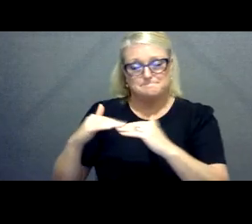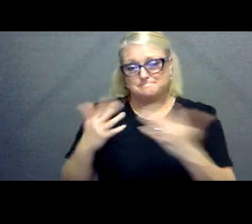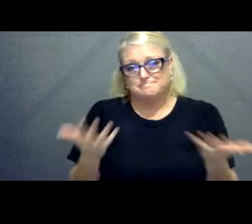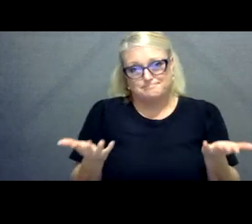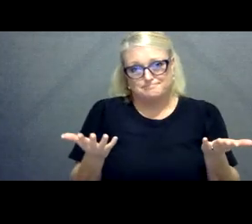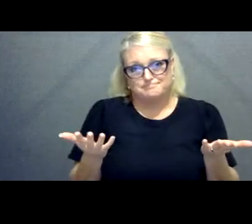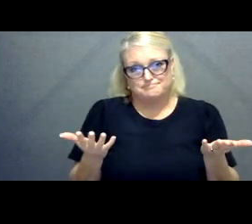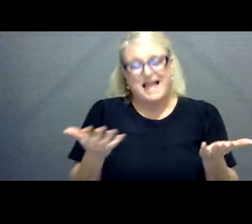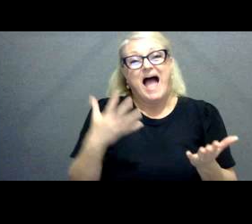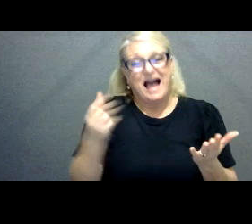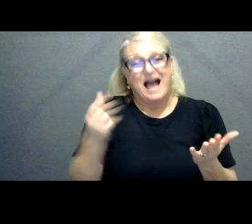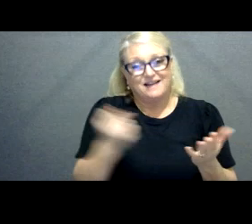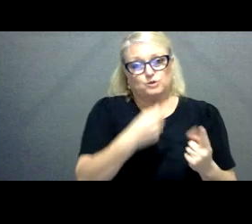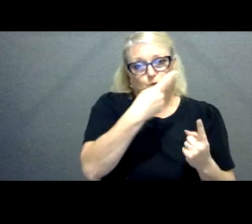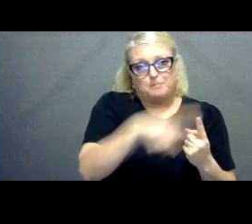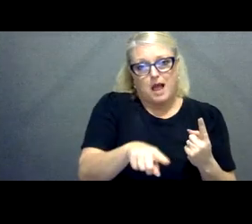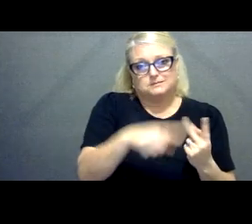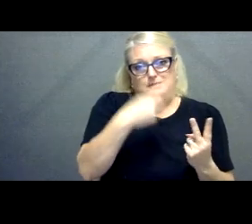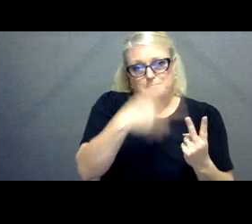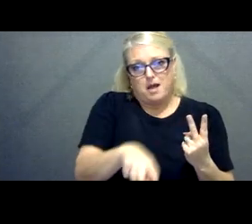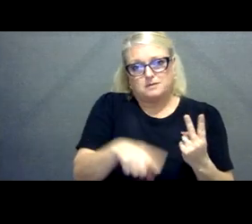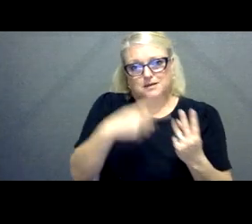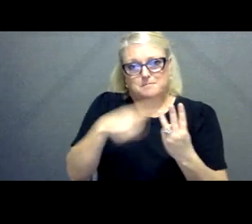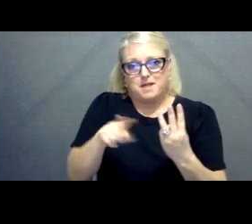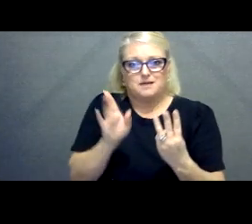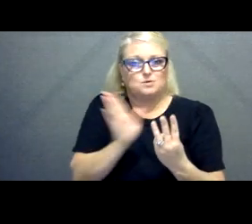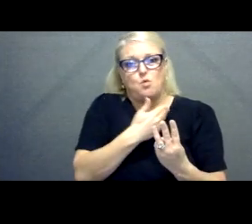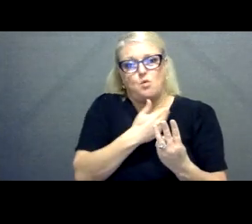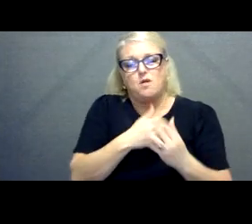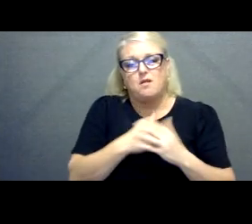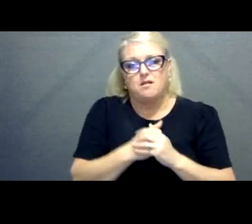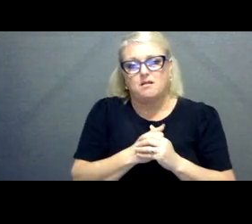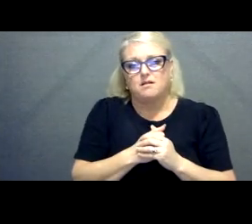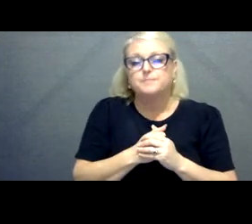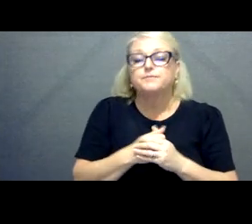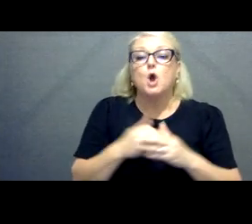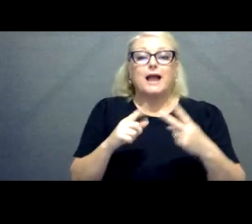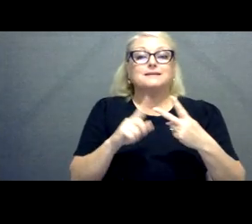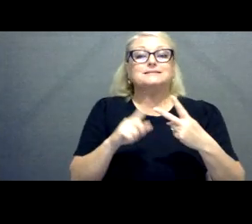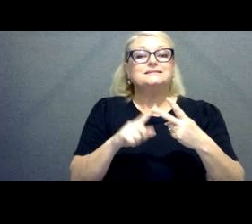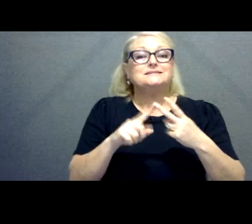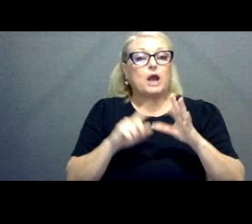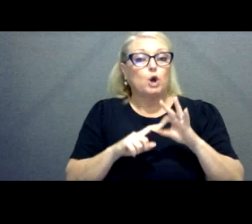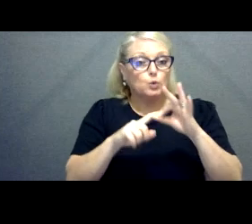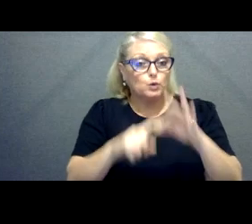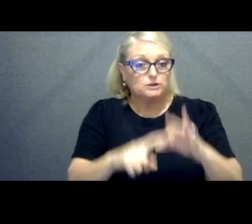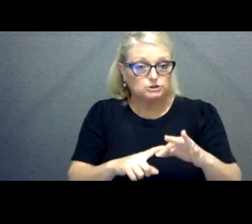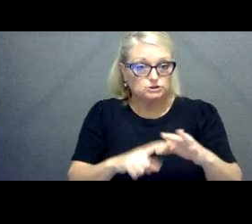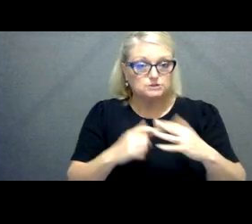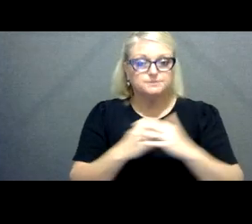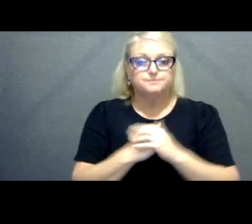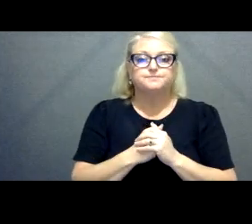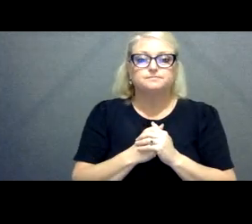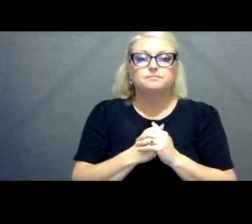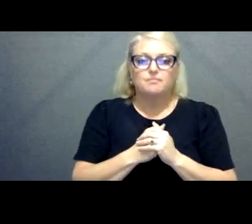they're all required they're all required another question is um why does grants not take into